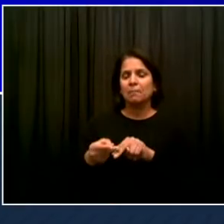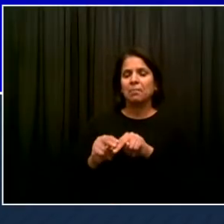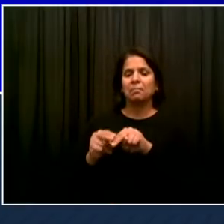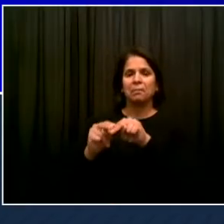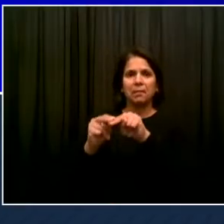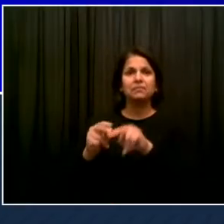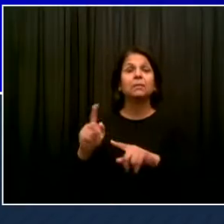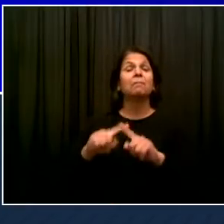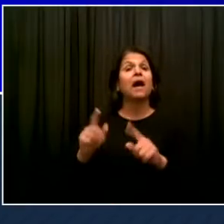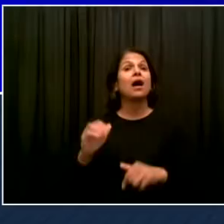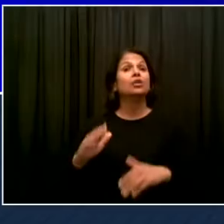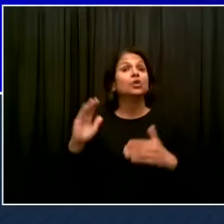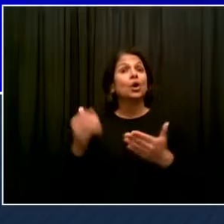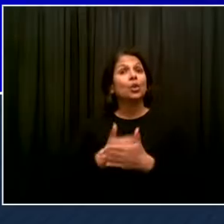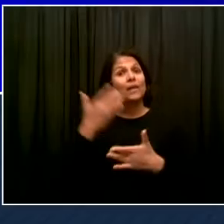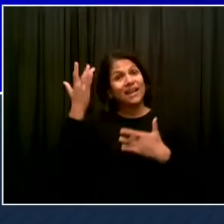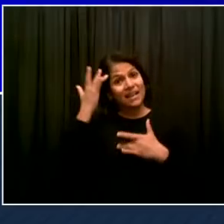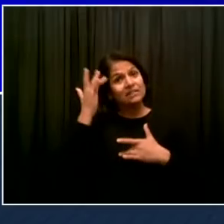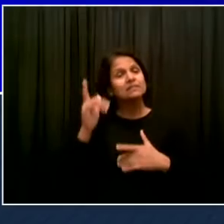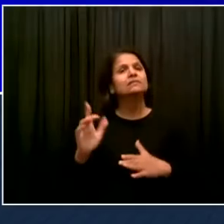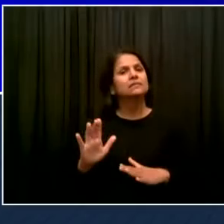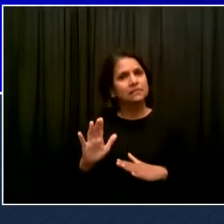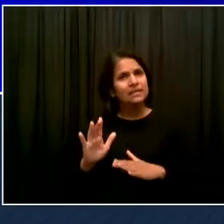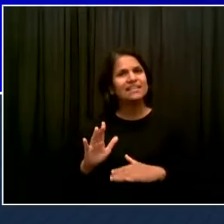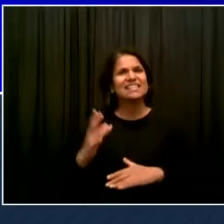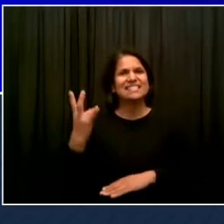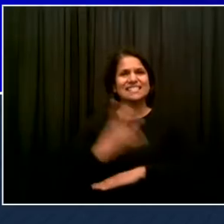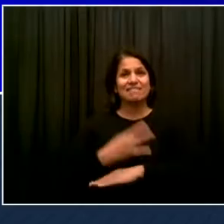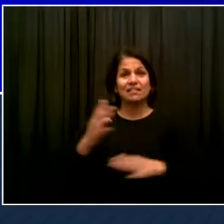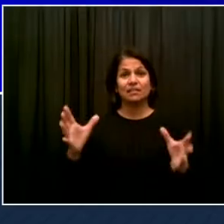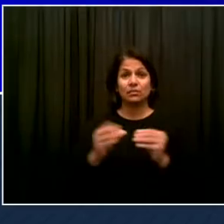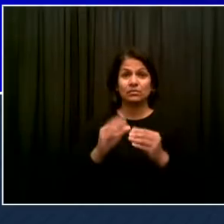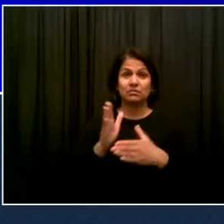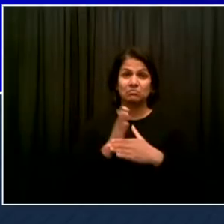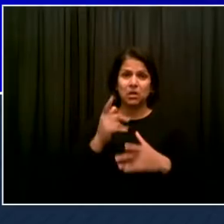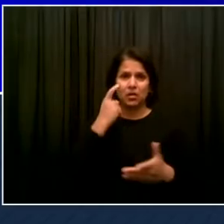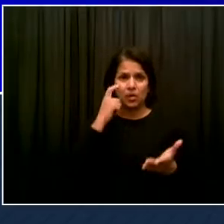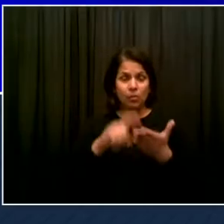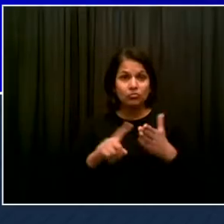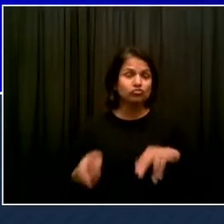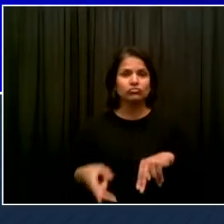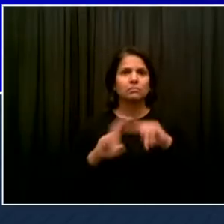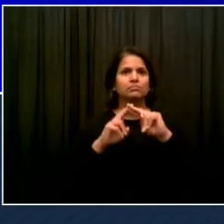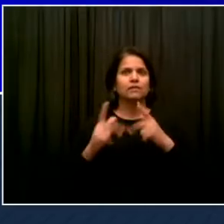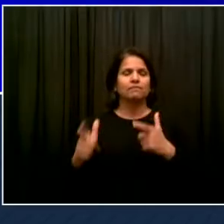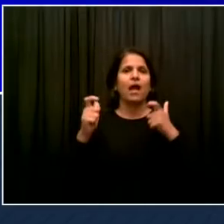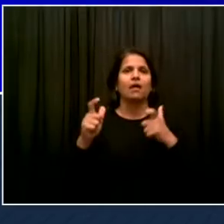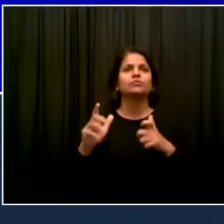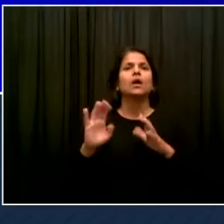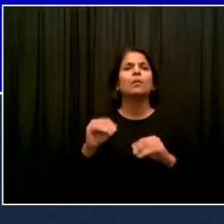RATE PER 100,000 IS 1.80. THE NEW REPORT OF CASES,